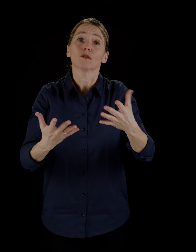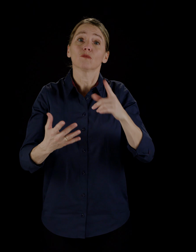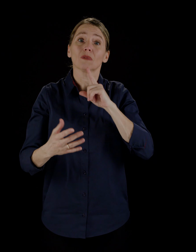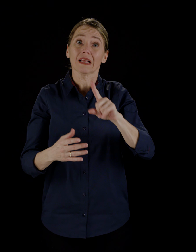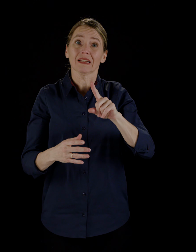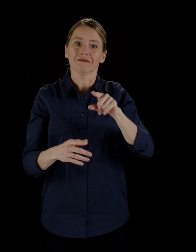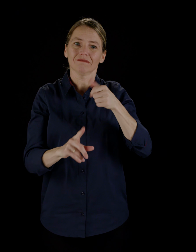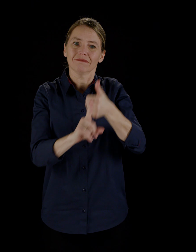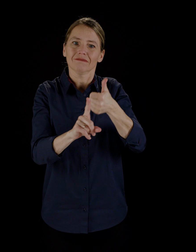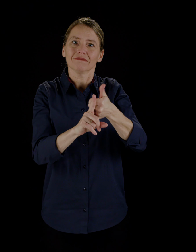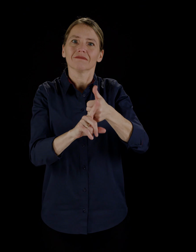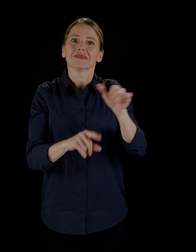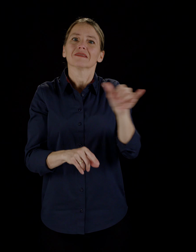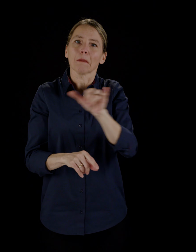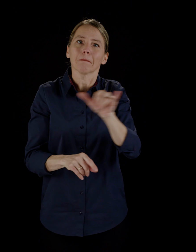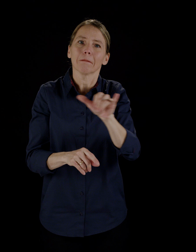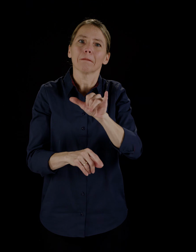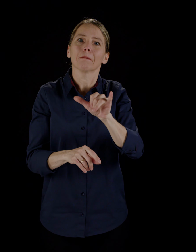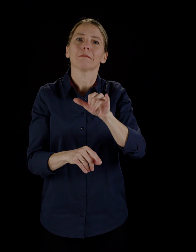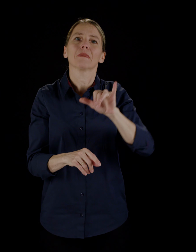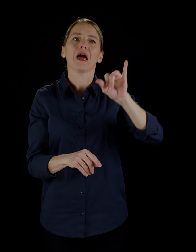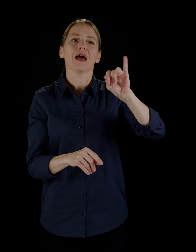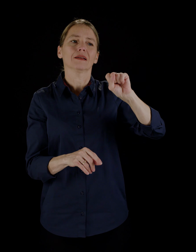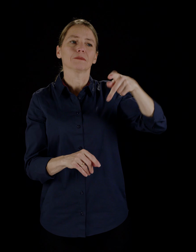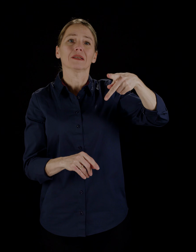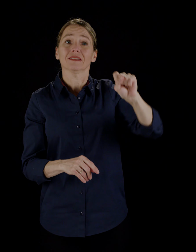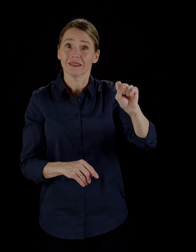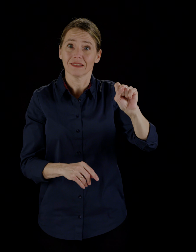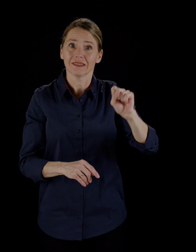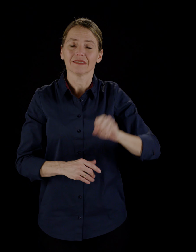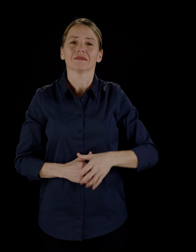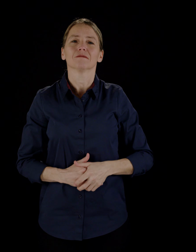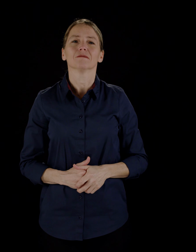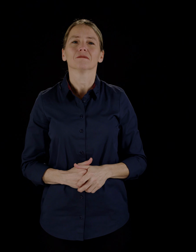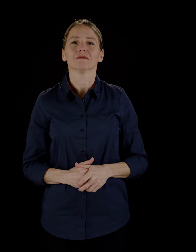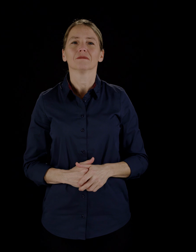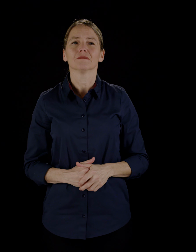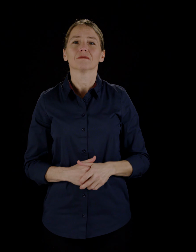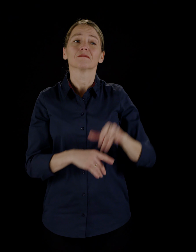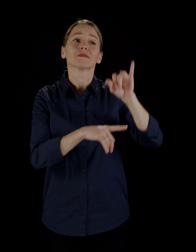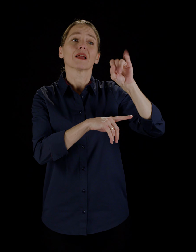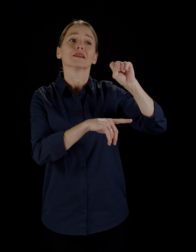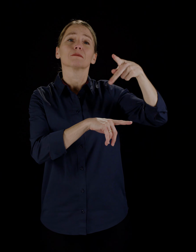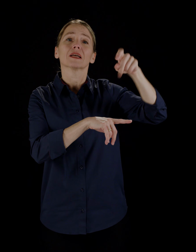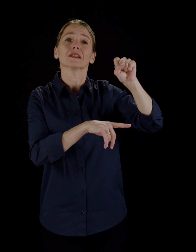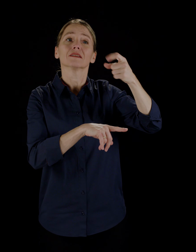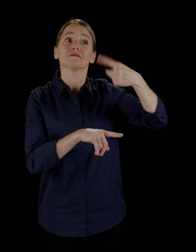ISPs offer multiple data management tools allowing customers with limited data plans